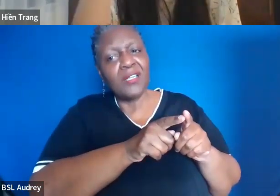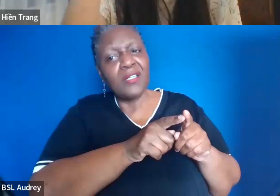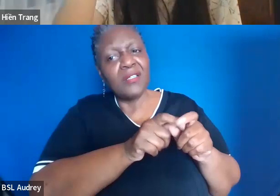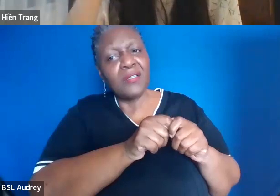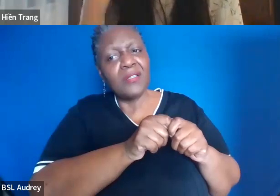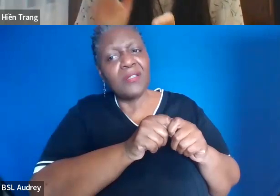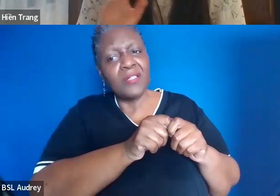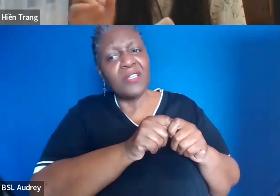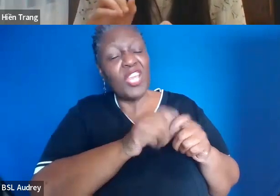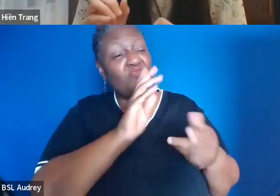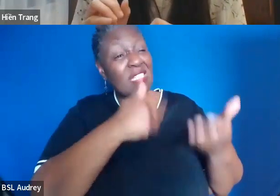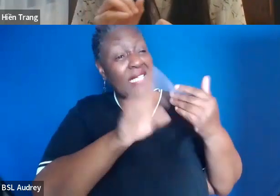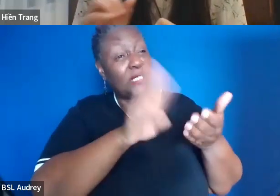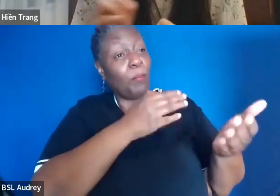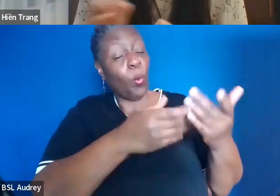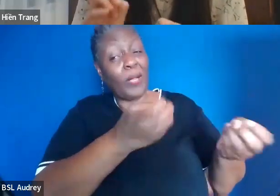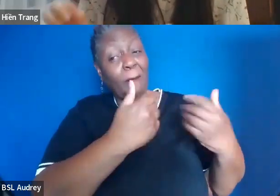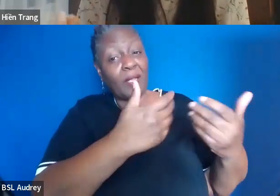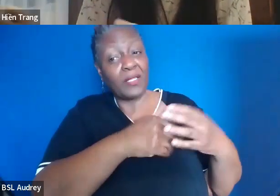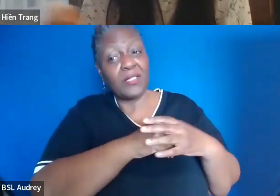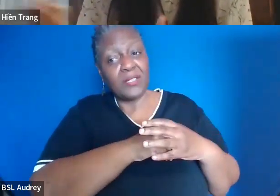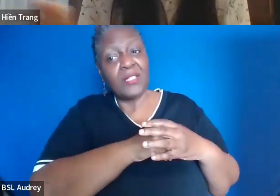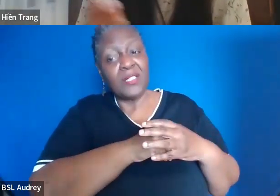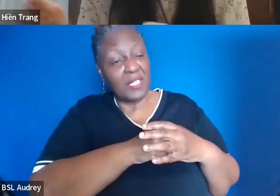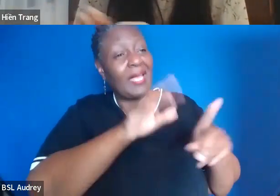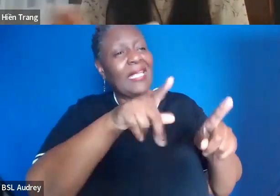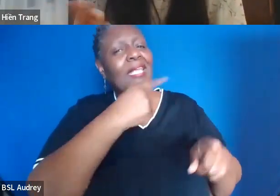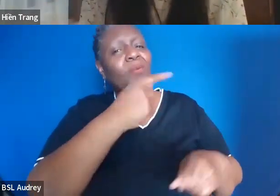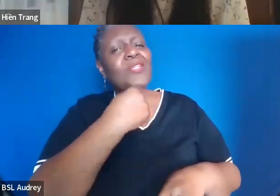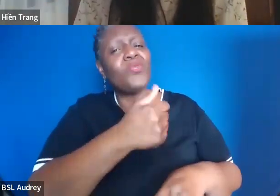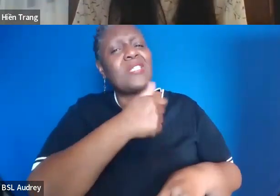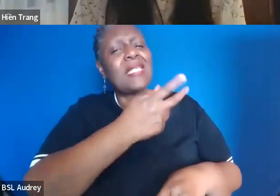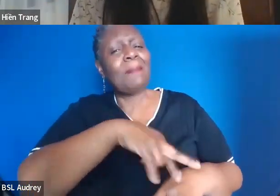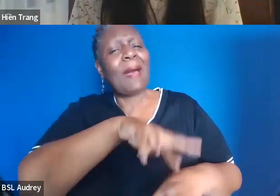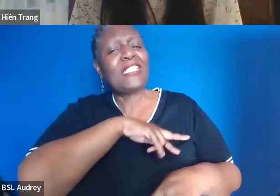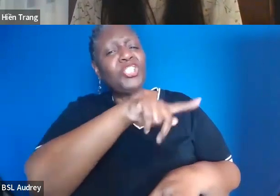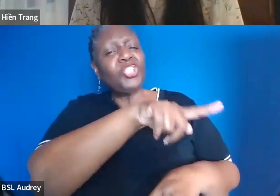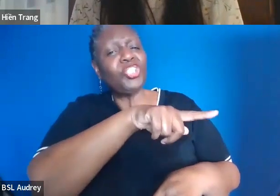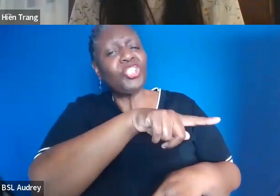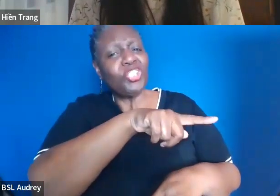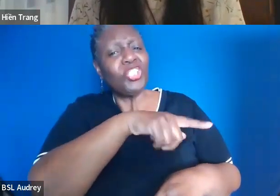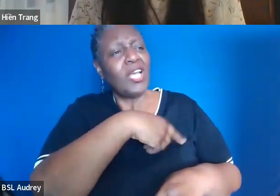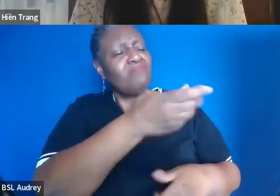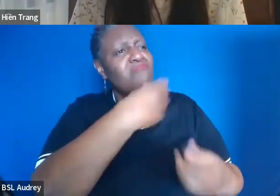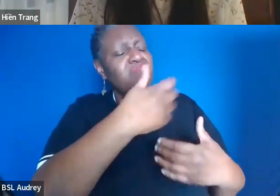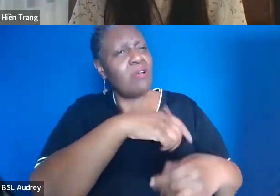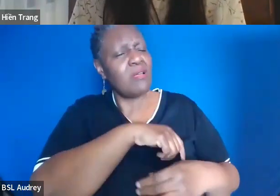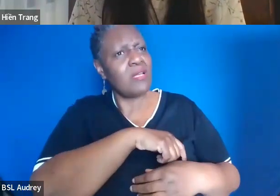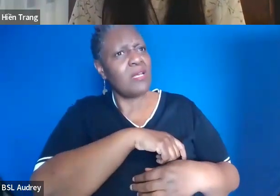he he he speak in Spanish that poem was in Spanish and it is like one of the last poems